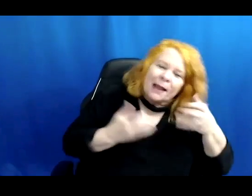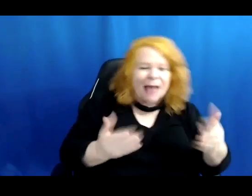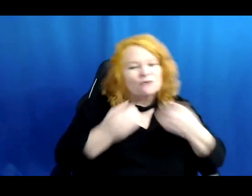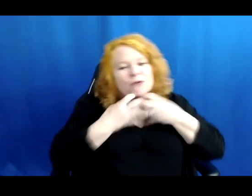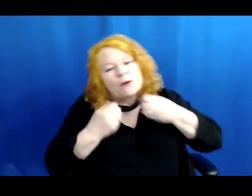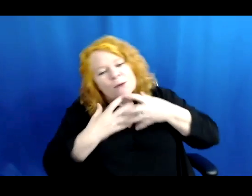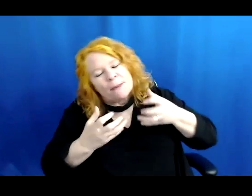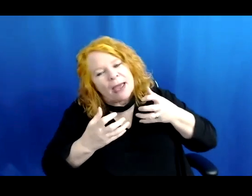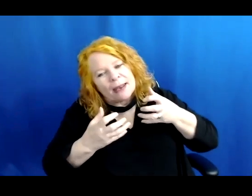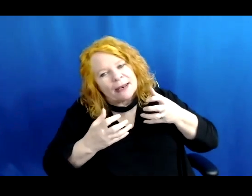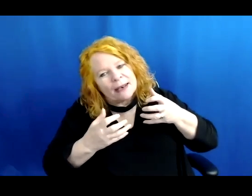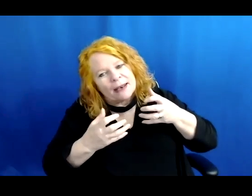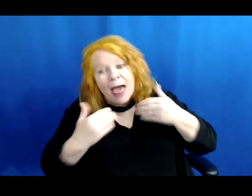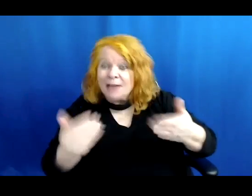Let's Ribbit Ribbit. Let's Ribbit.